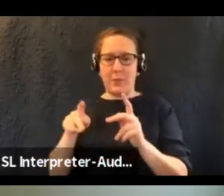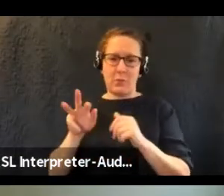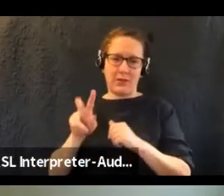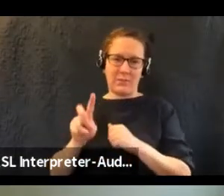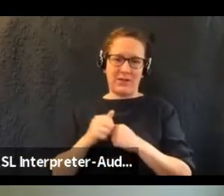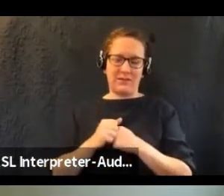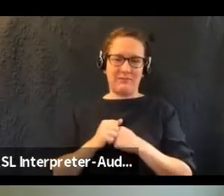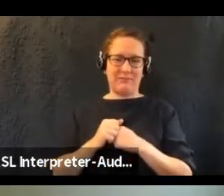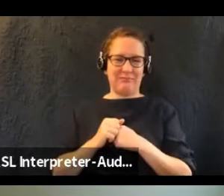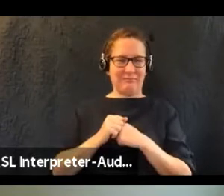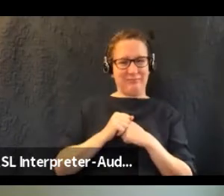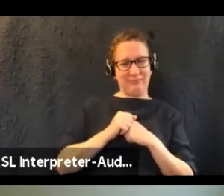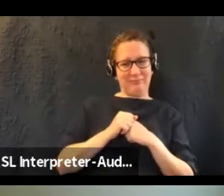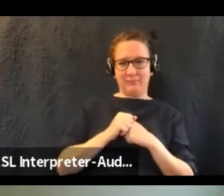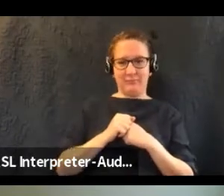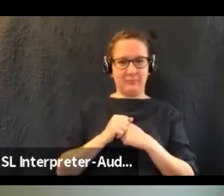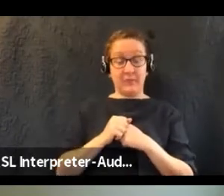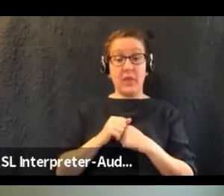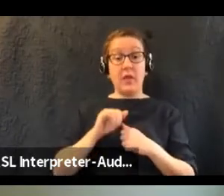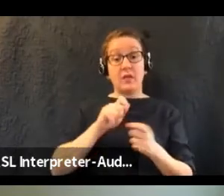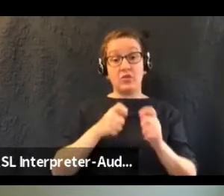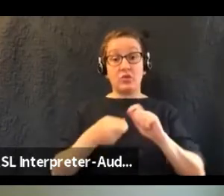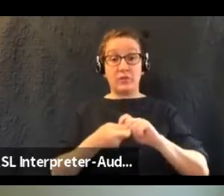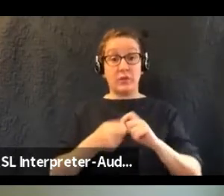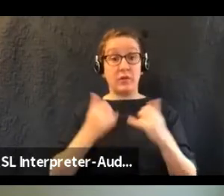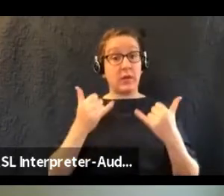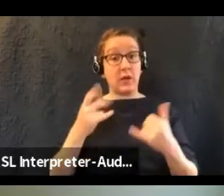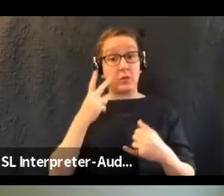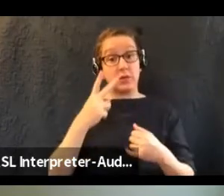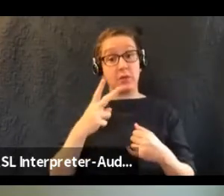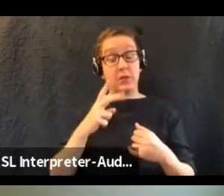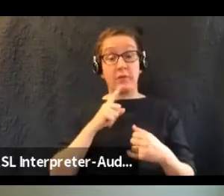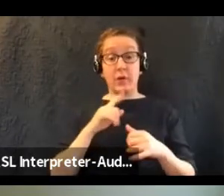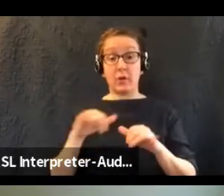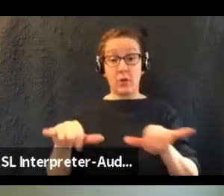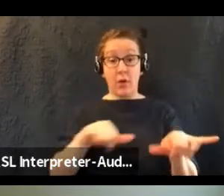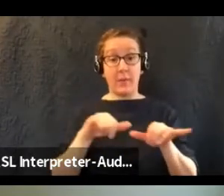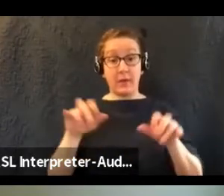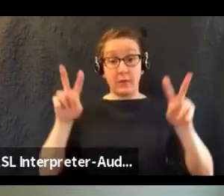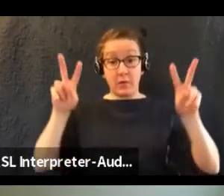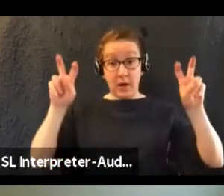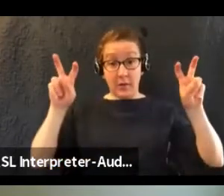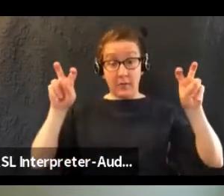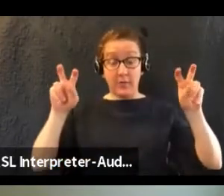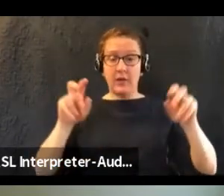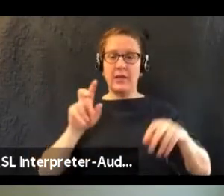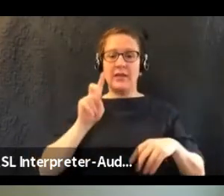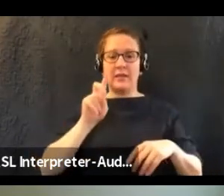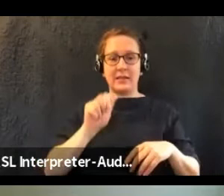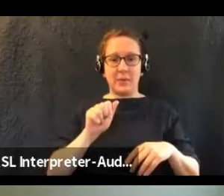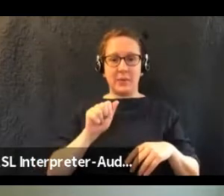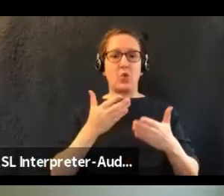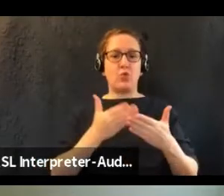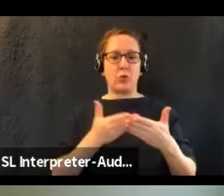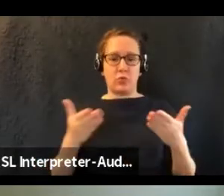That has really shifted to now you'll see very commonly Disability Resources, the Disability